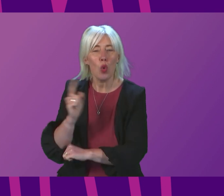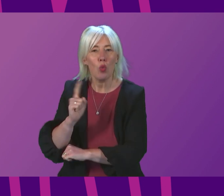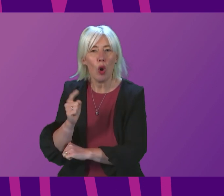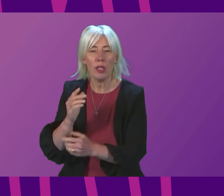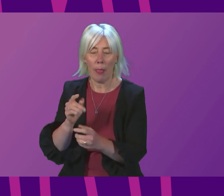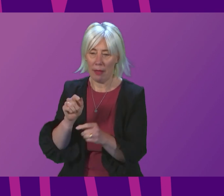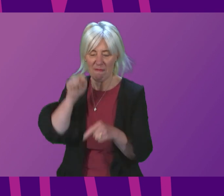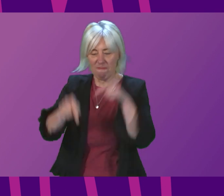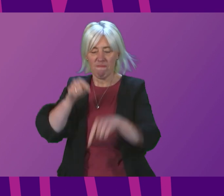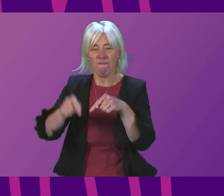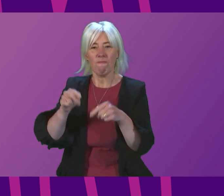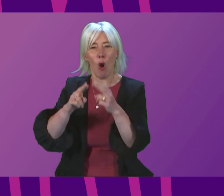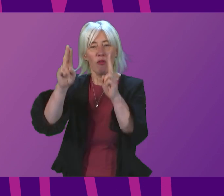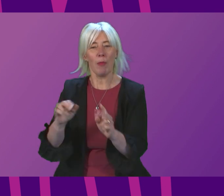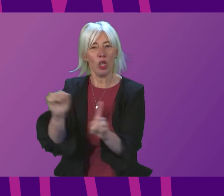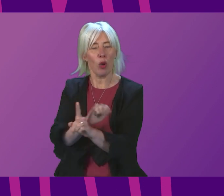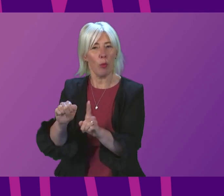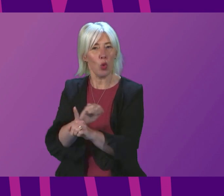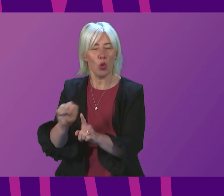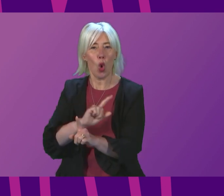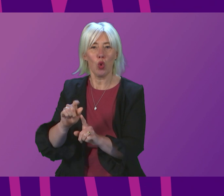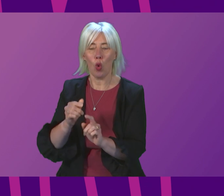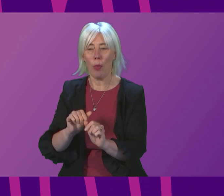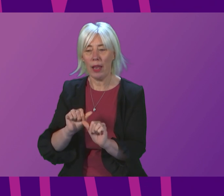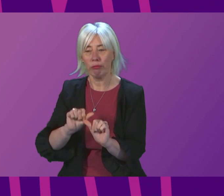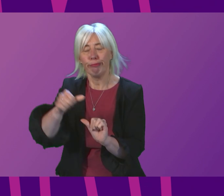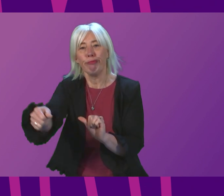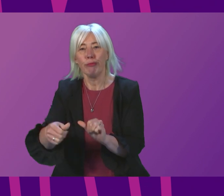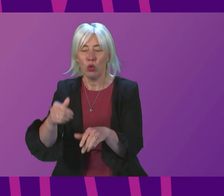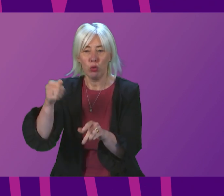of domestic abuse do not go on to reoffend.